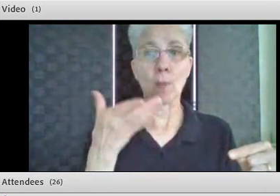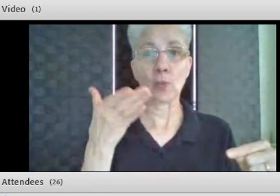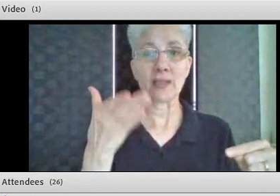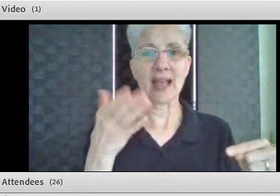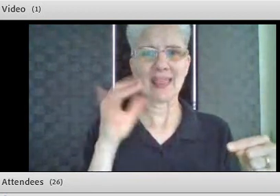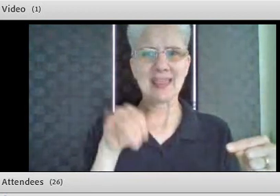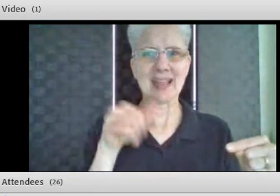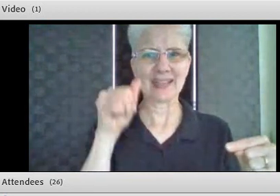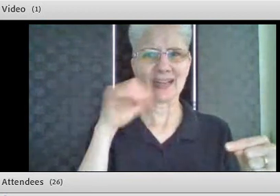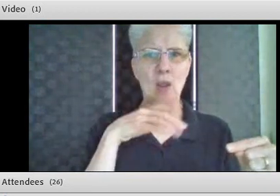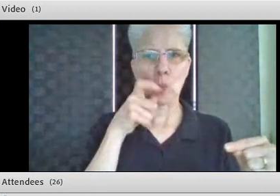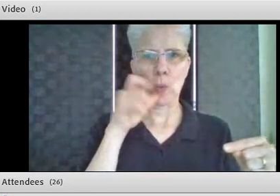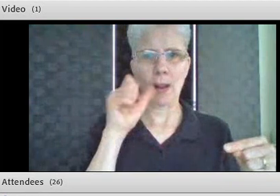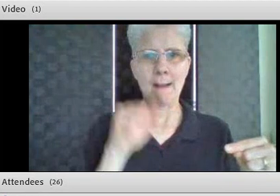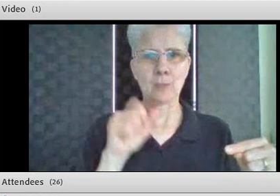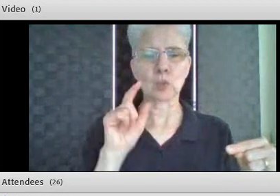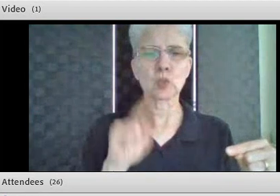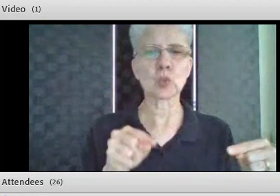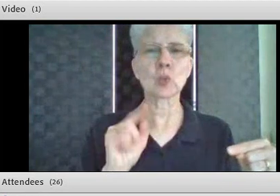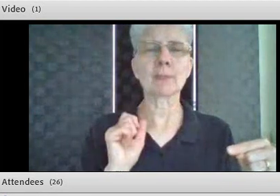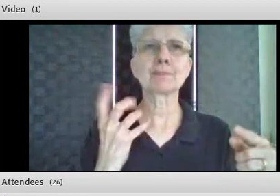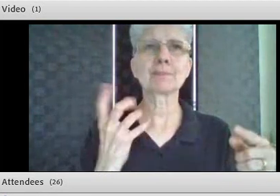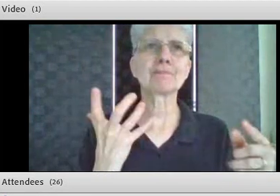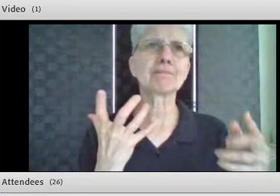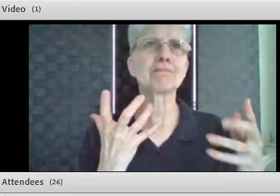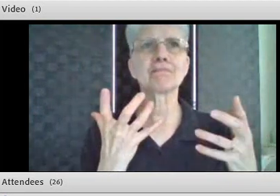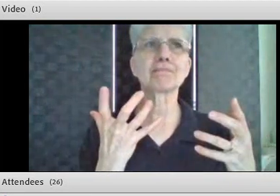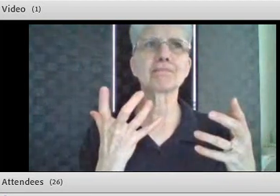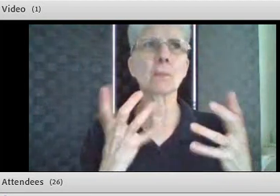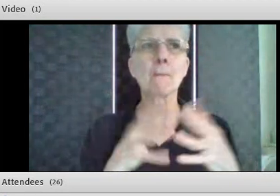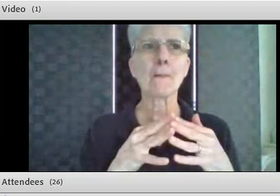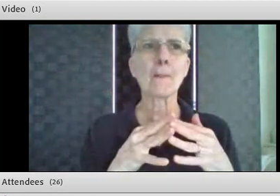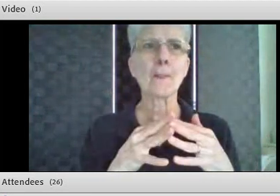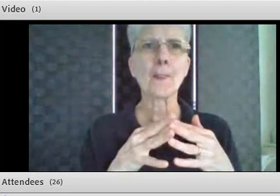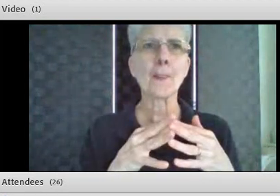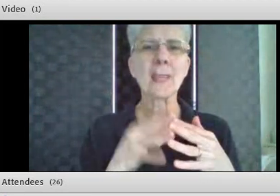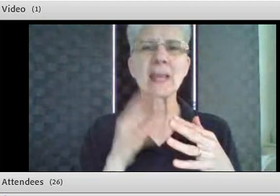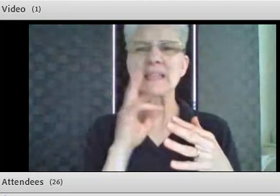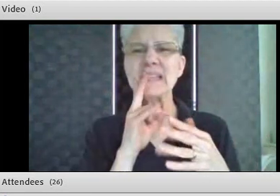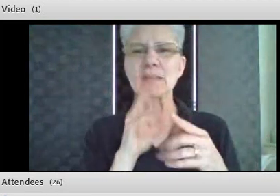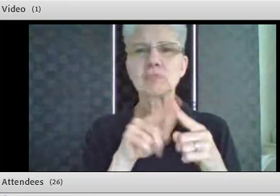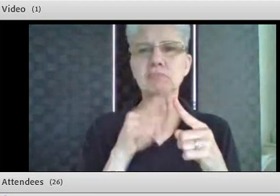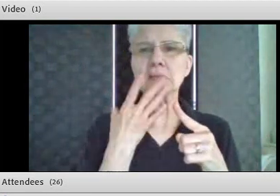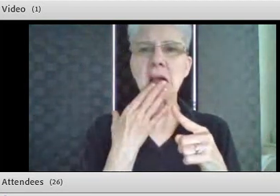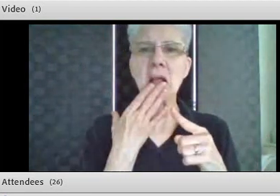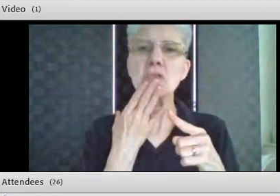We're going to talk, get into this a little bit more. Kandinsky is one of the lessons we're going to present to you.